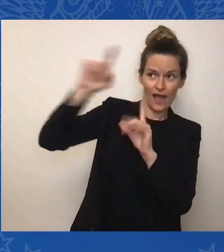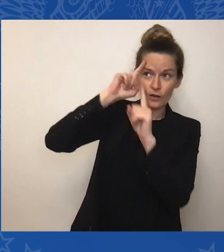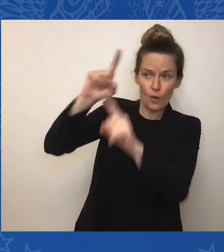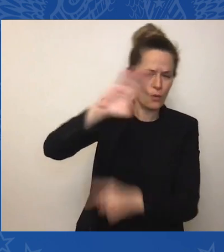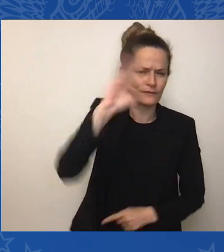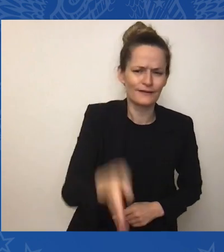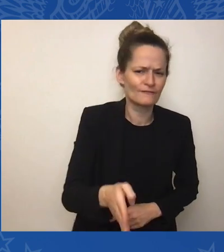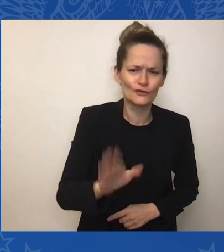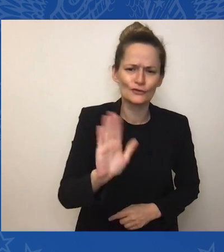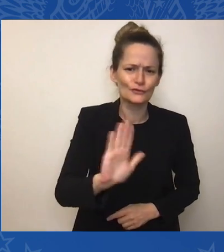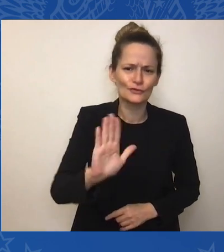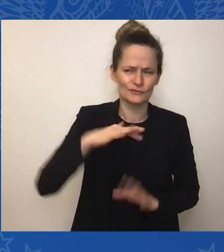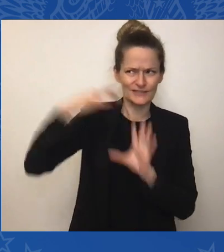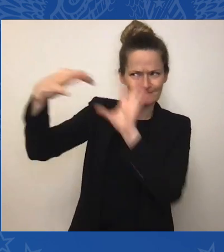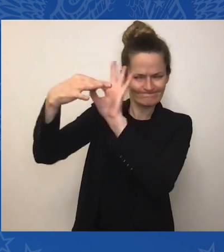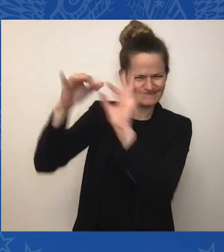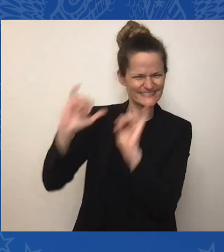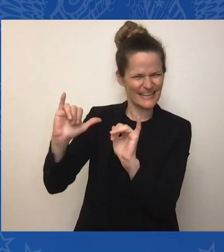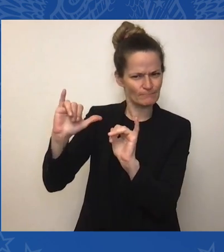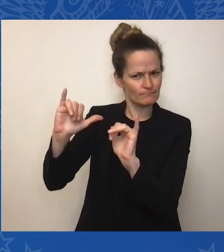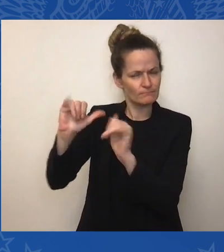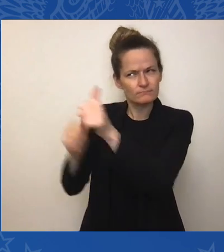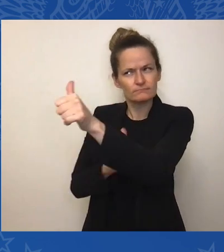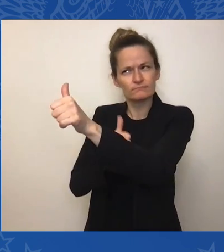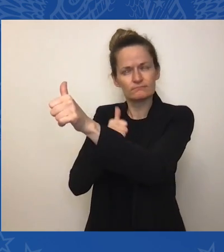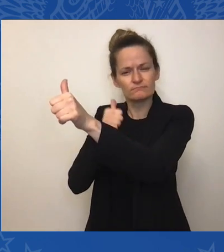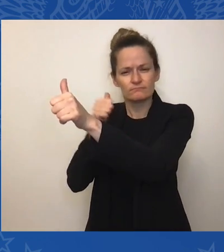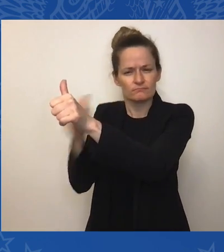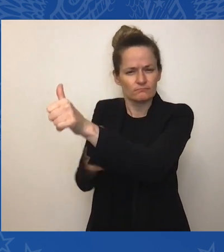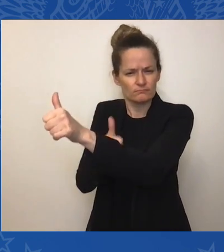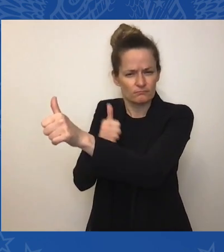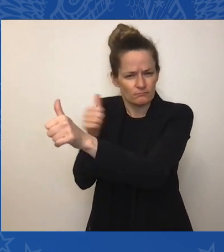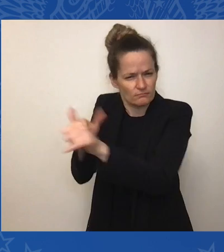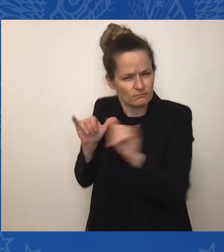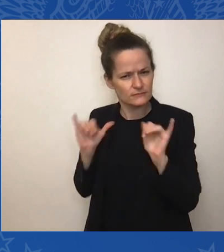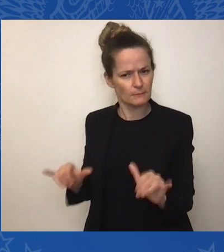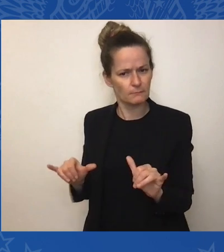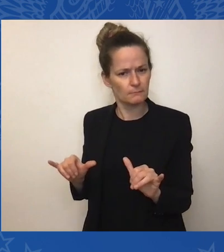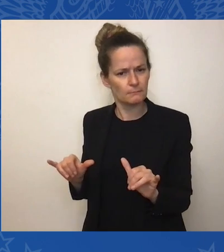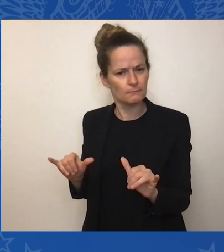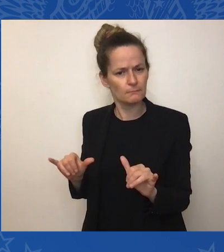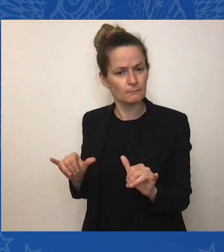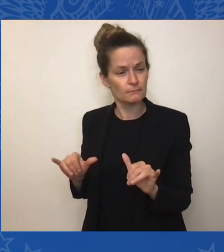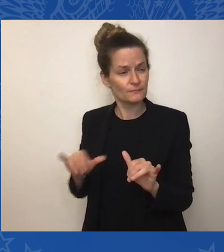And each generation has brought us closer to the goal.